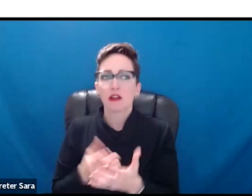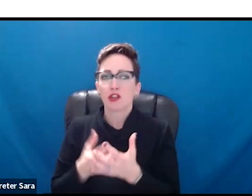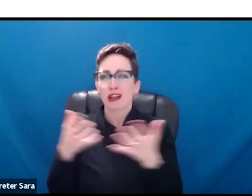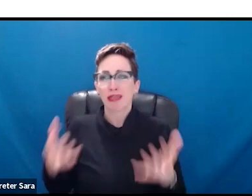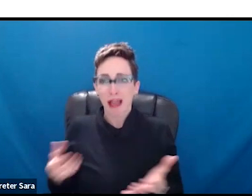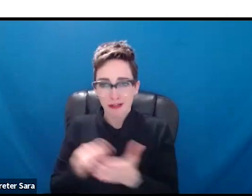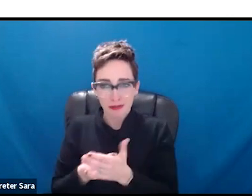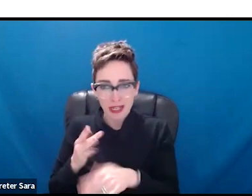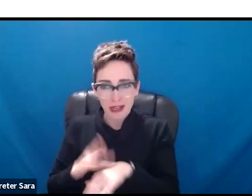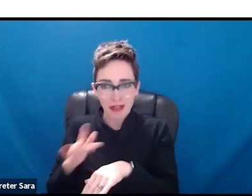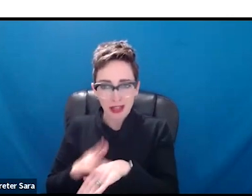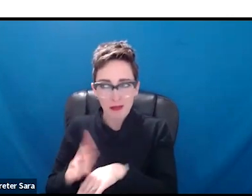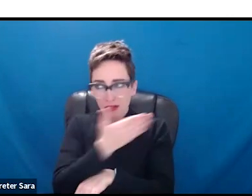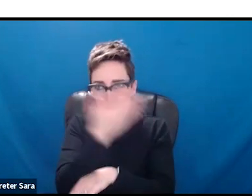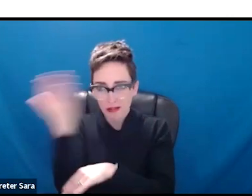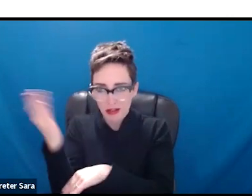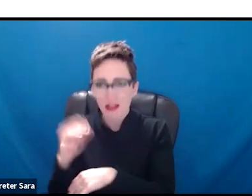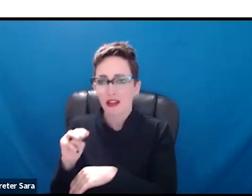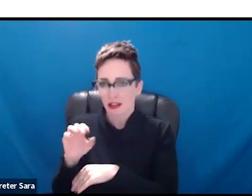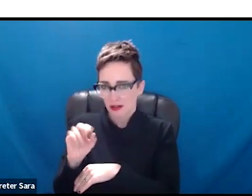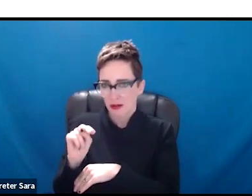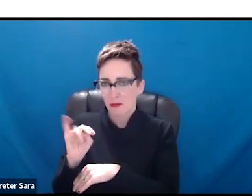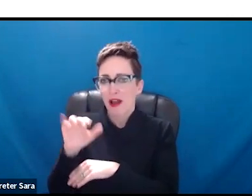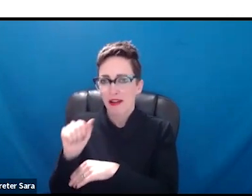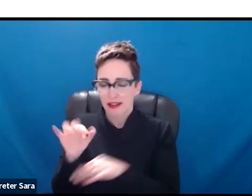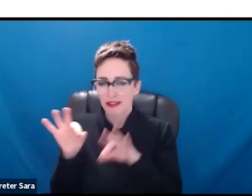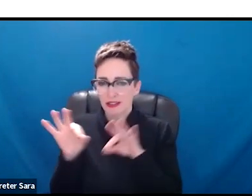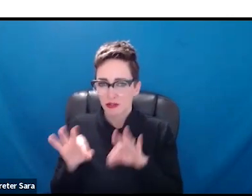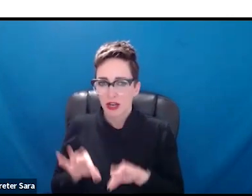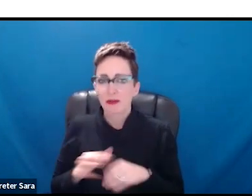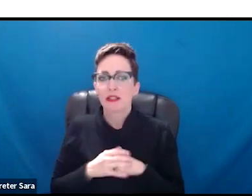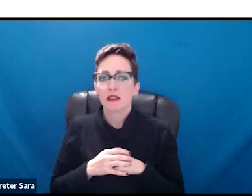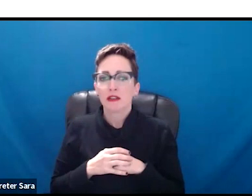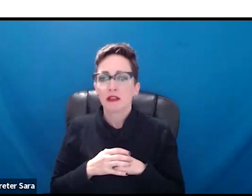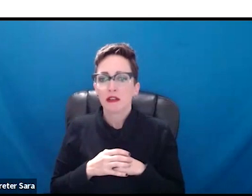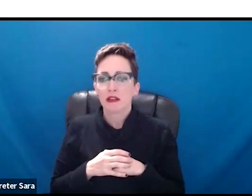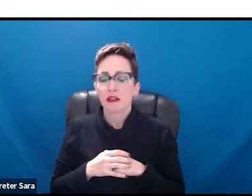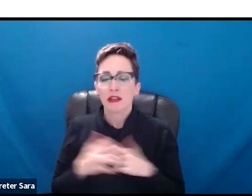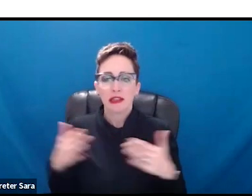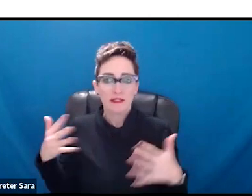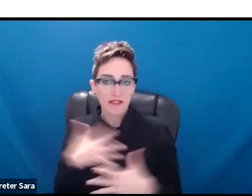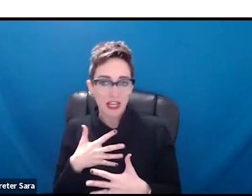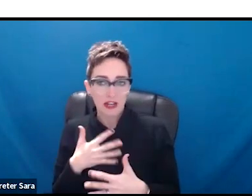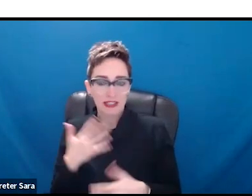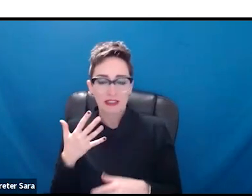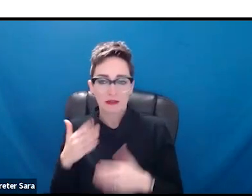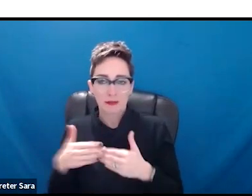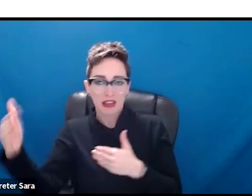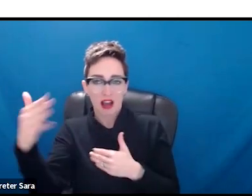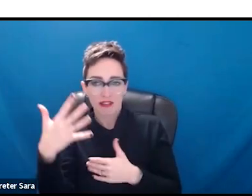as Monica described. The fear is five years and beyond, we won't have that same funding.